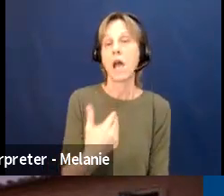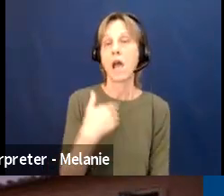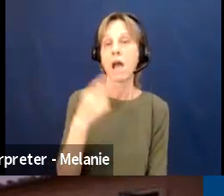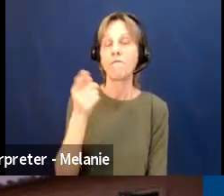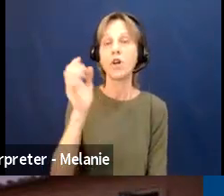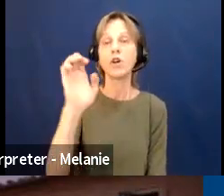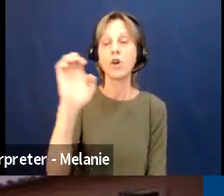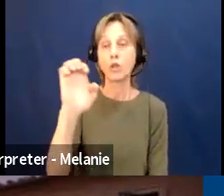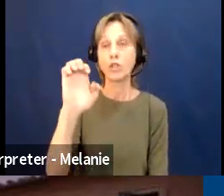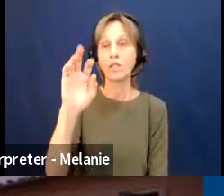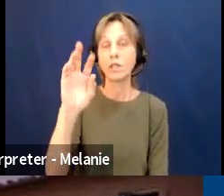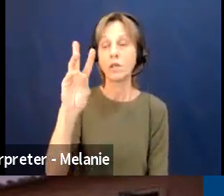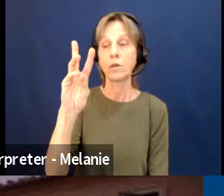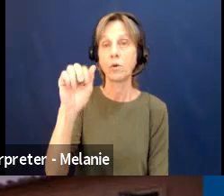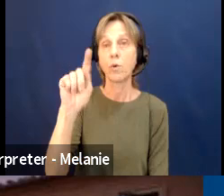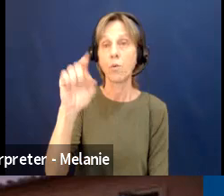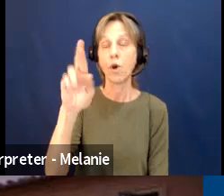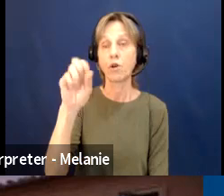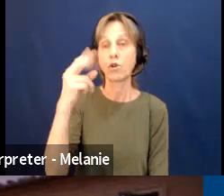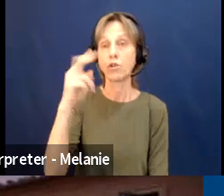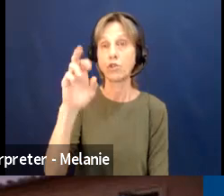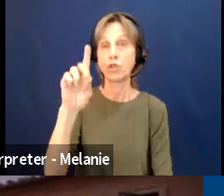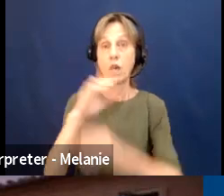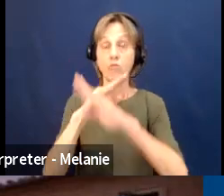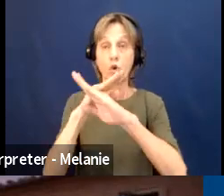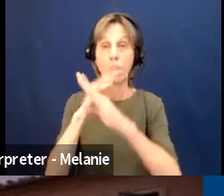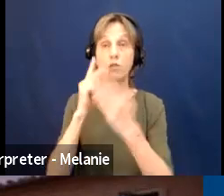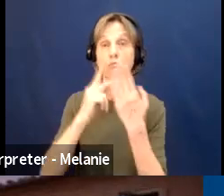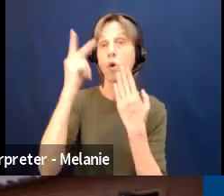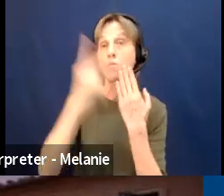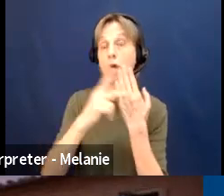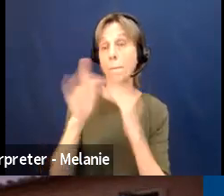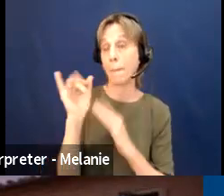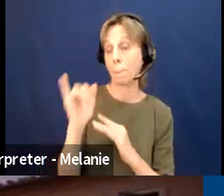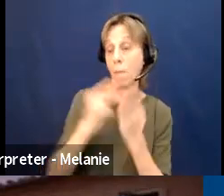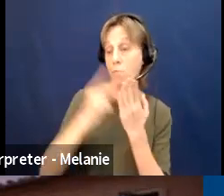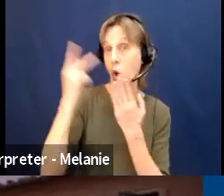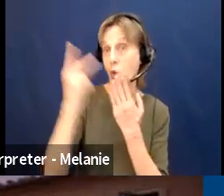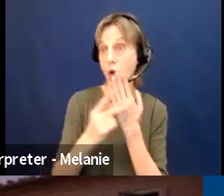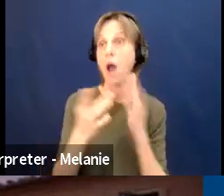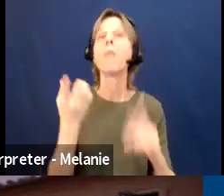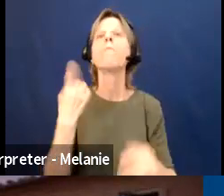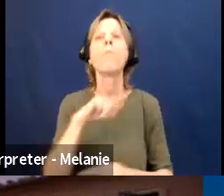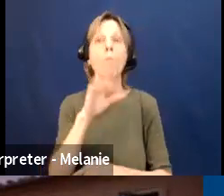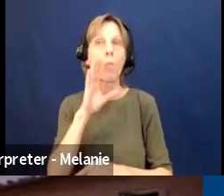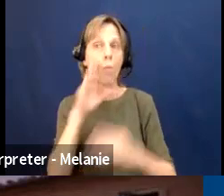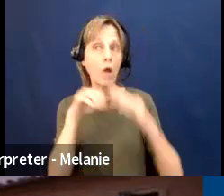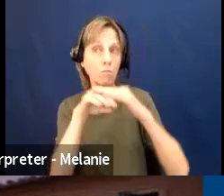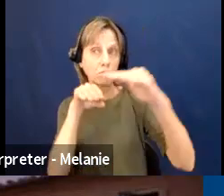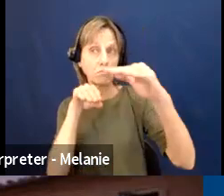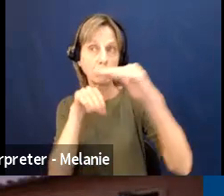Protection Program and through that program we actually go in and try to stabilize areas through